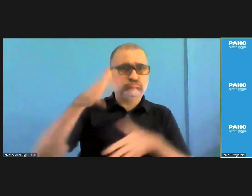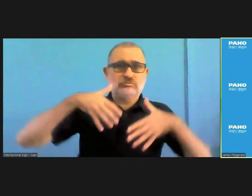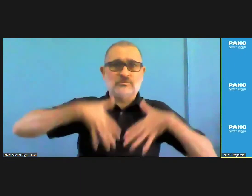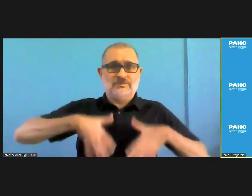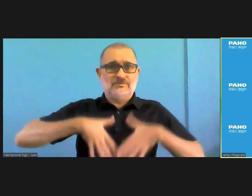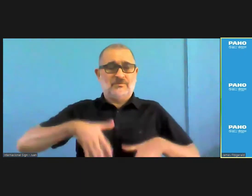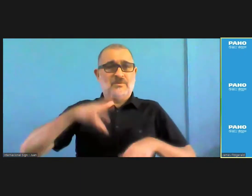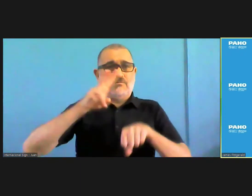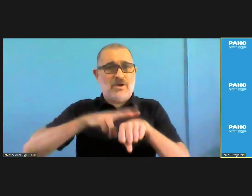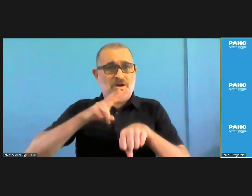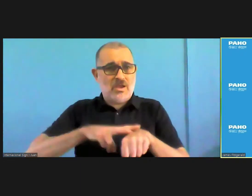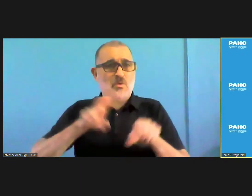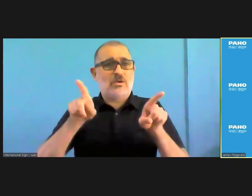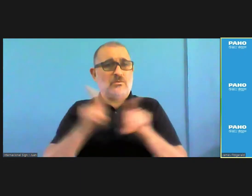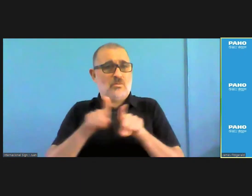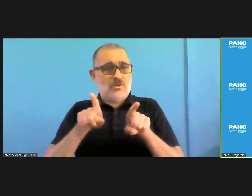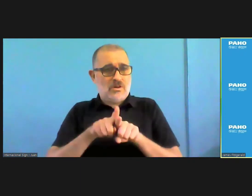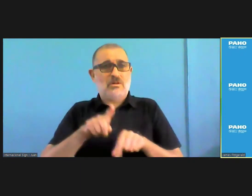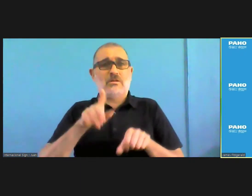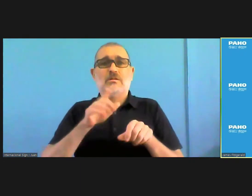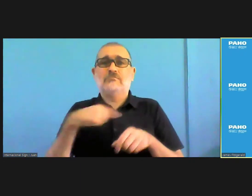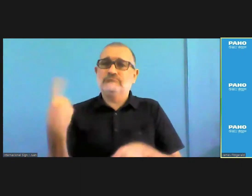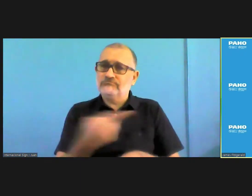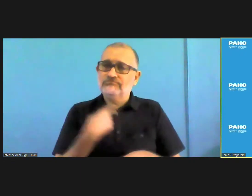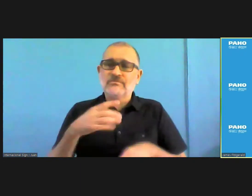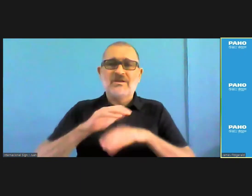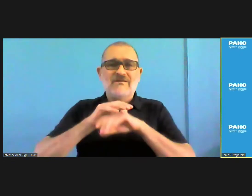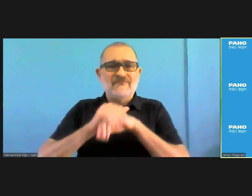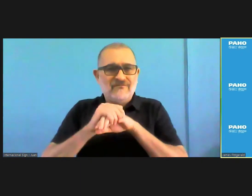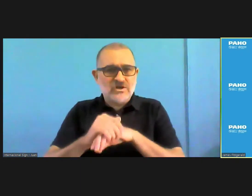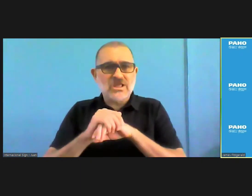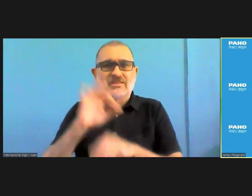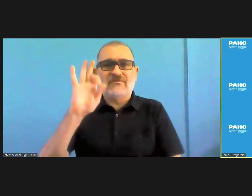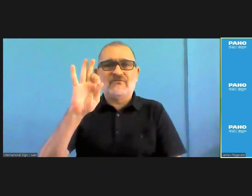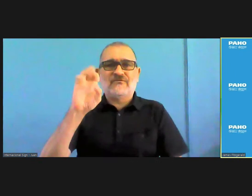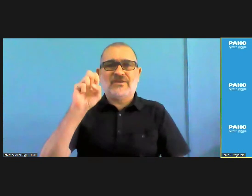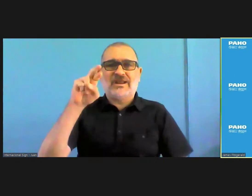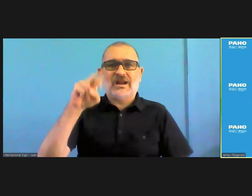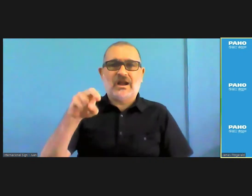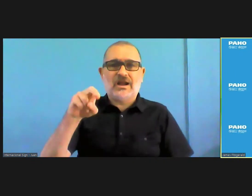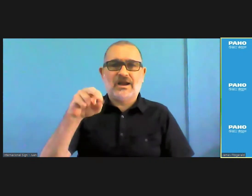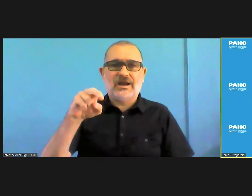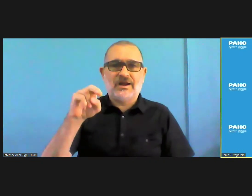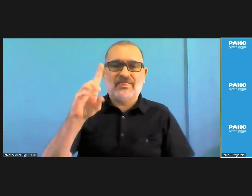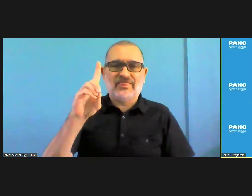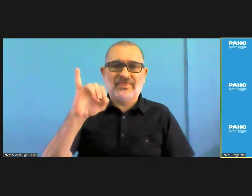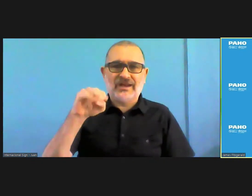on building on some of the presentations that we've heard from the presenters in this panel.